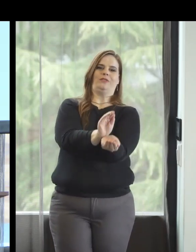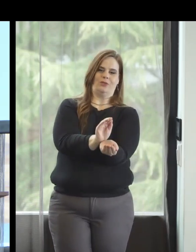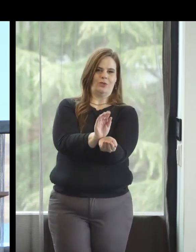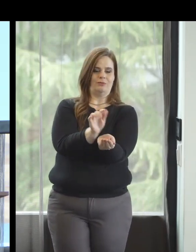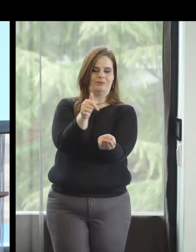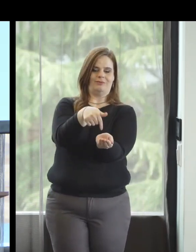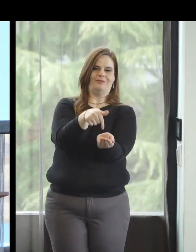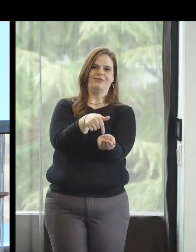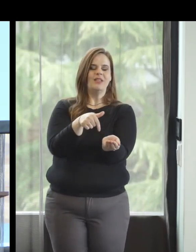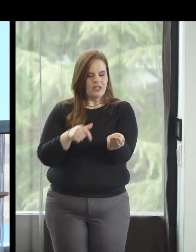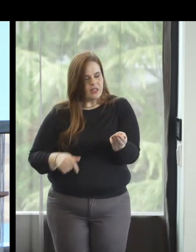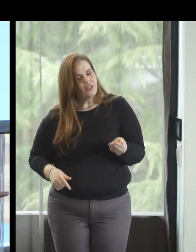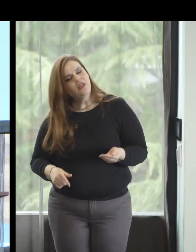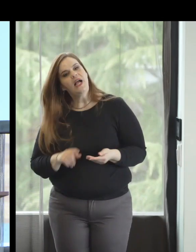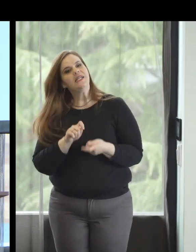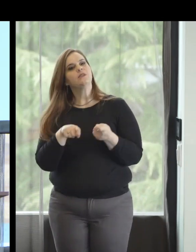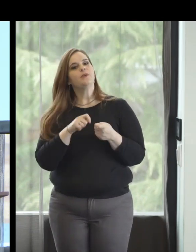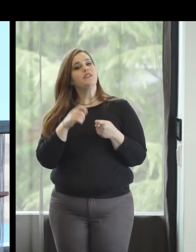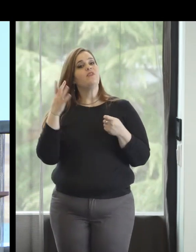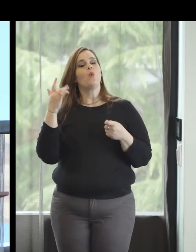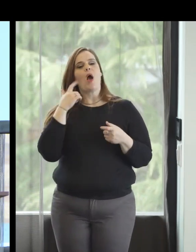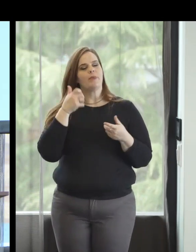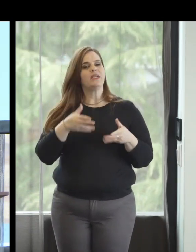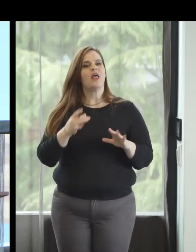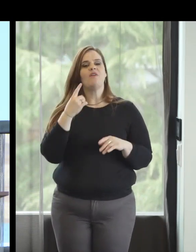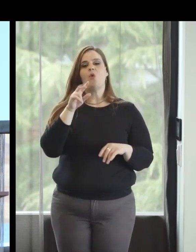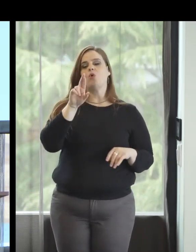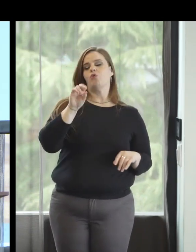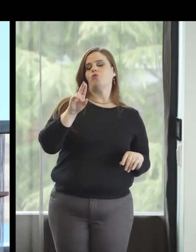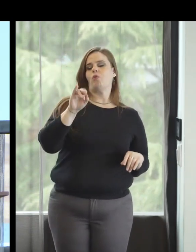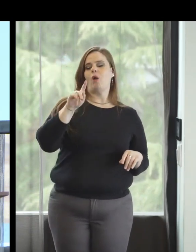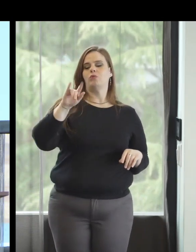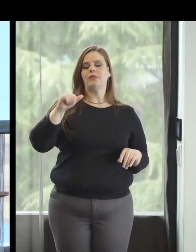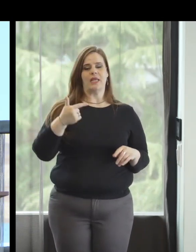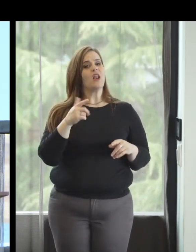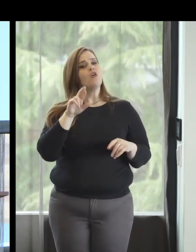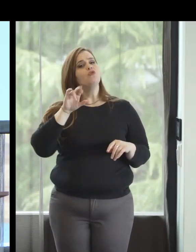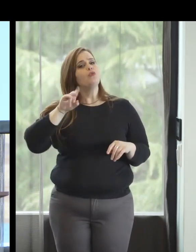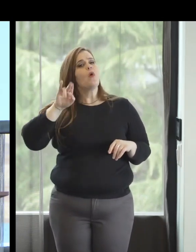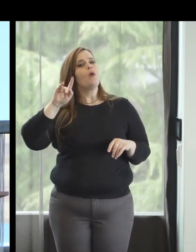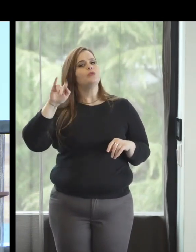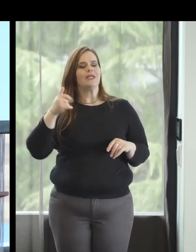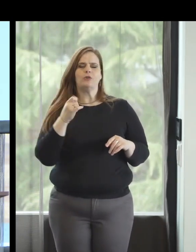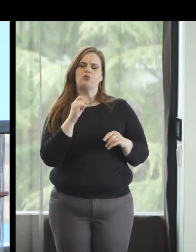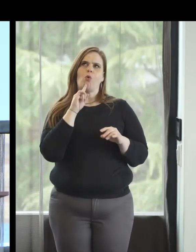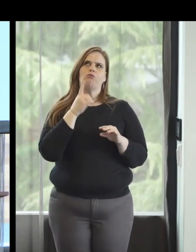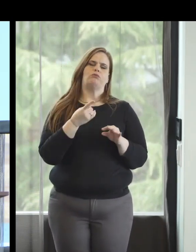specifically because it allows for routing. And routing is so crucial in understanding connectivity on